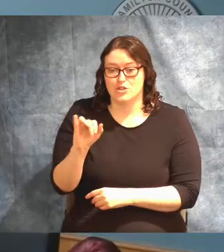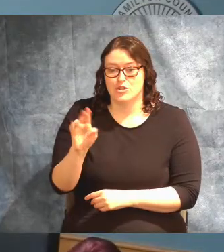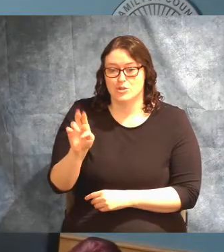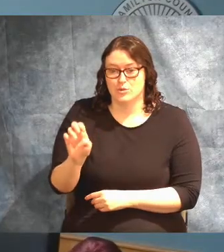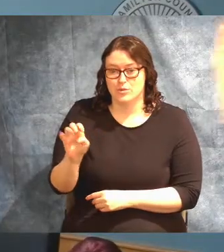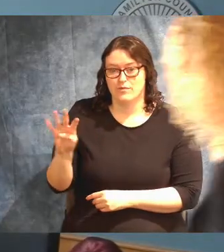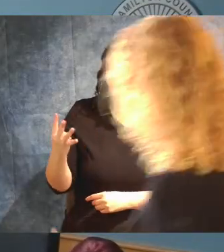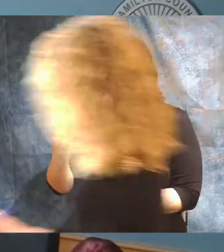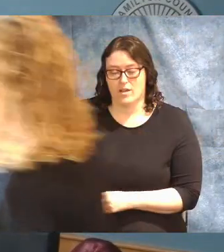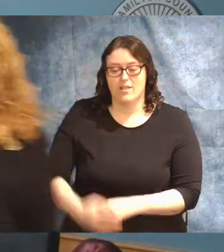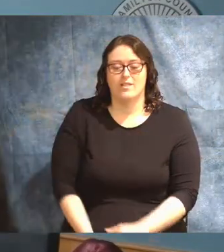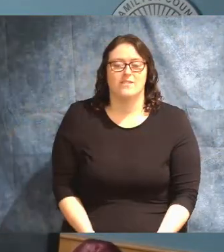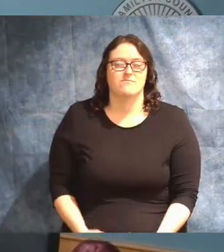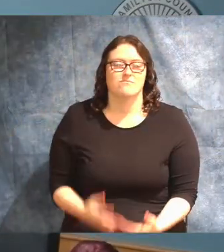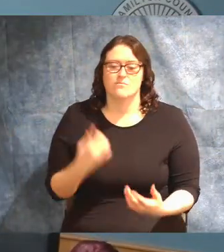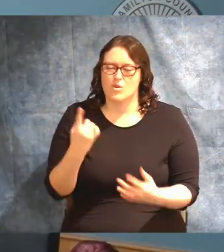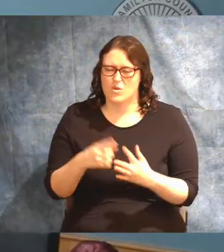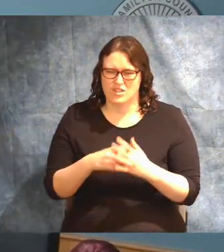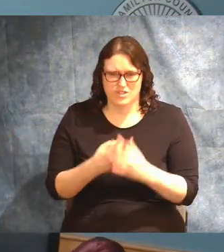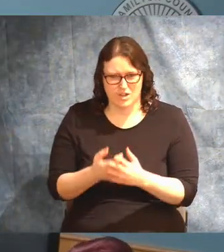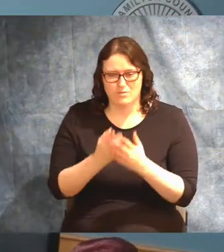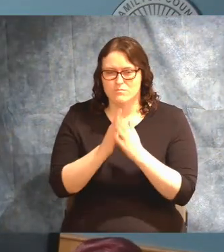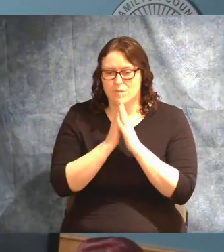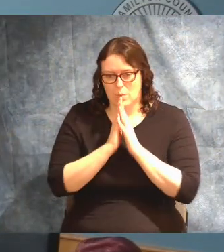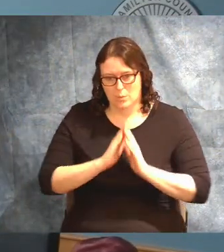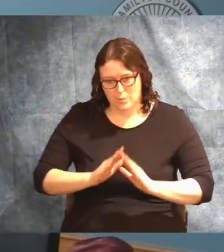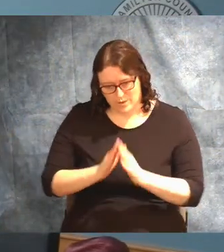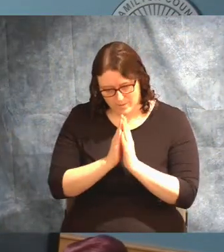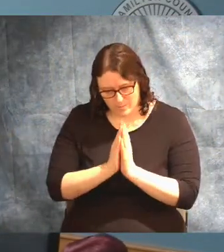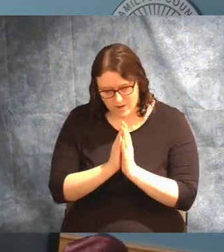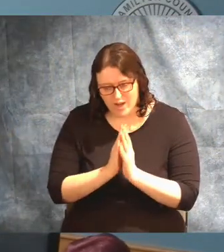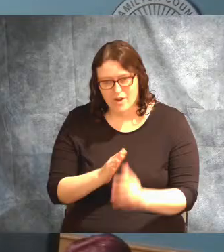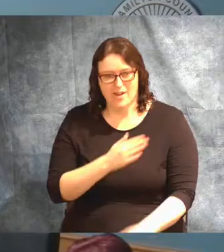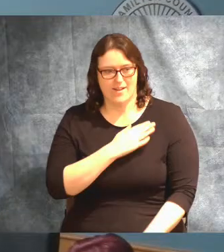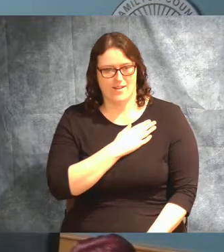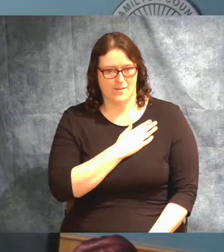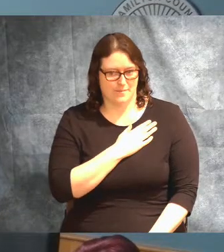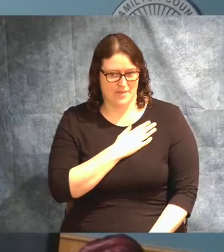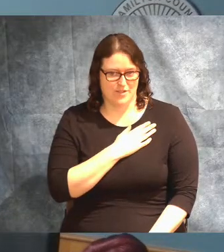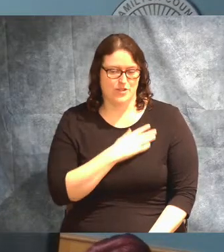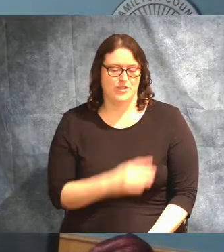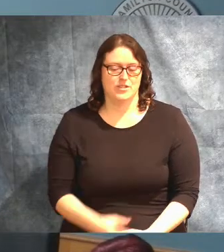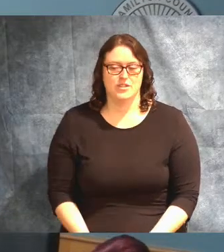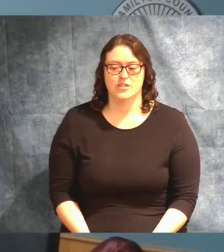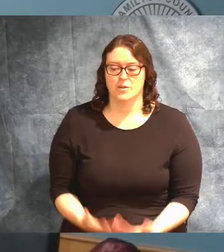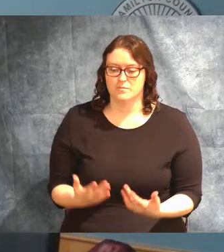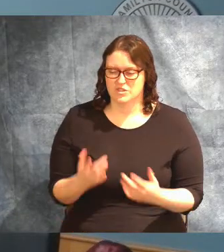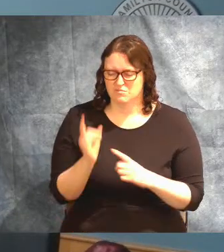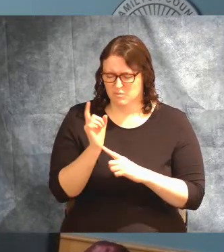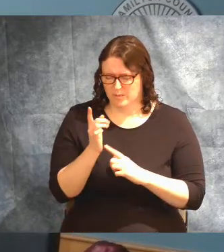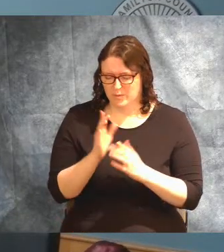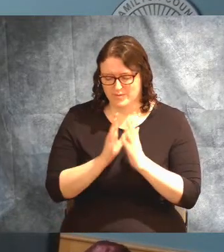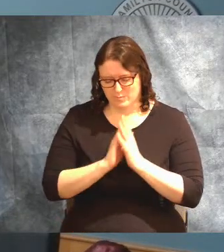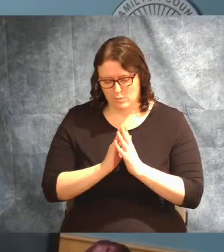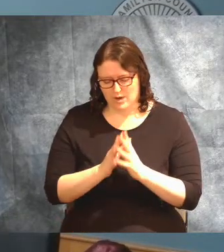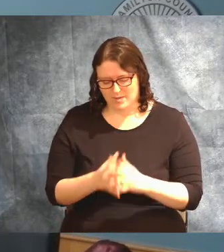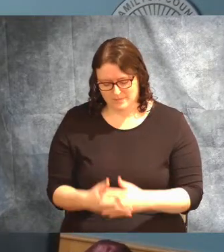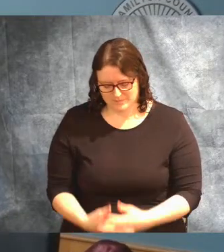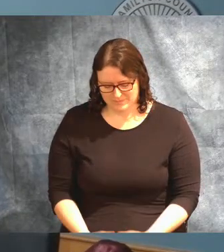And we always start our meeting with silent prayer and a pledge of allegiance. So, if you could just take a moment for silent prayer. Thank you.